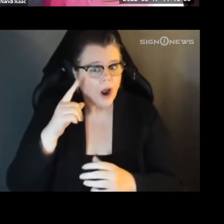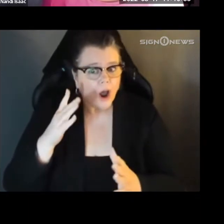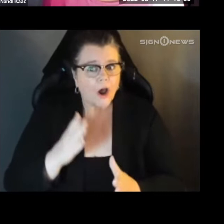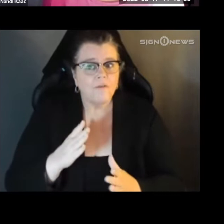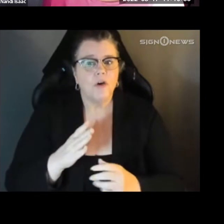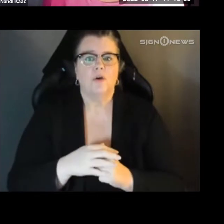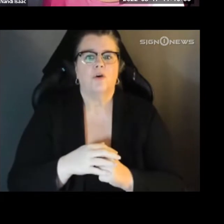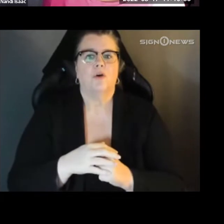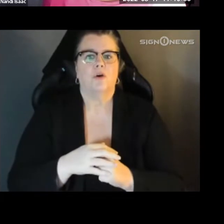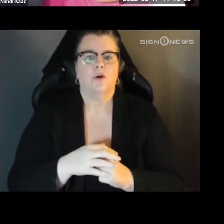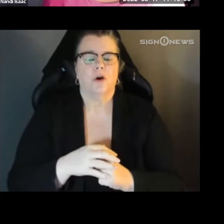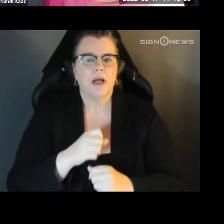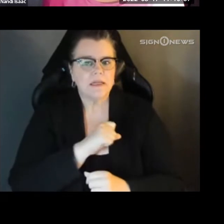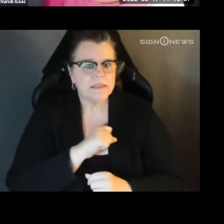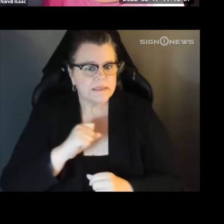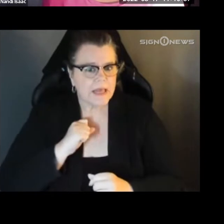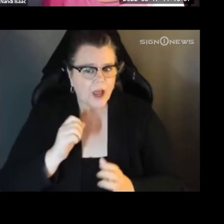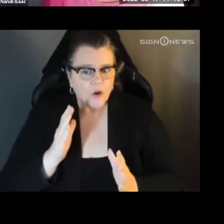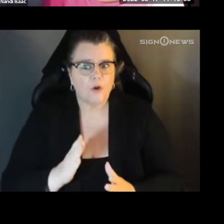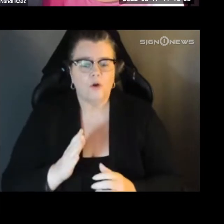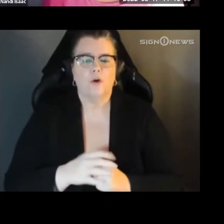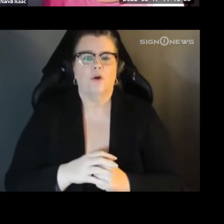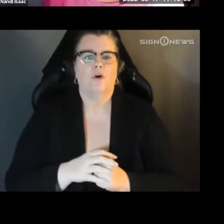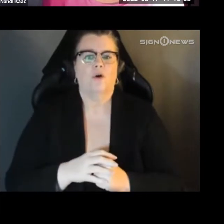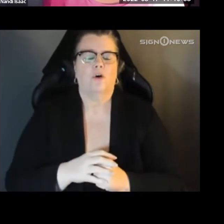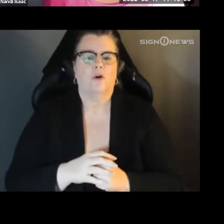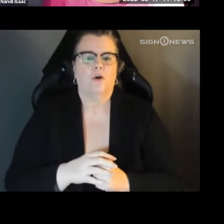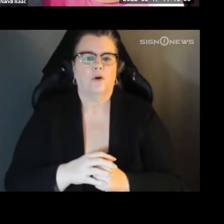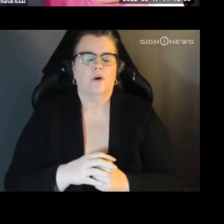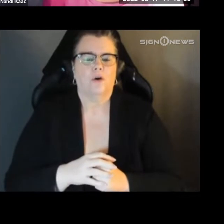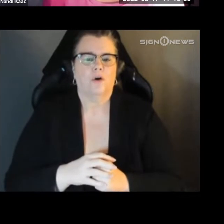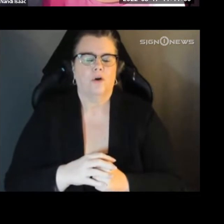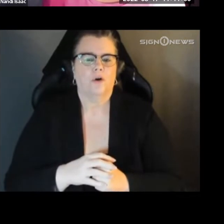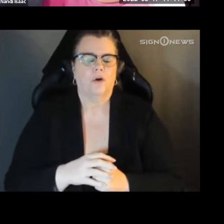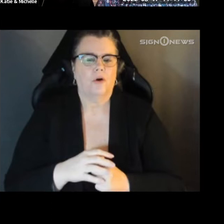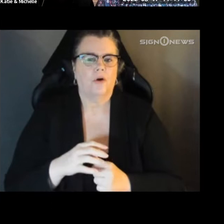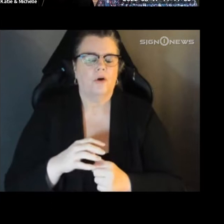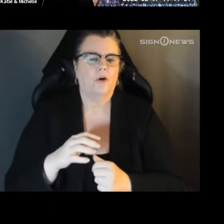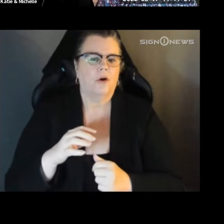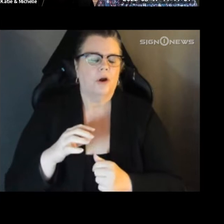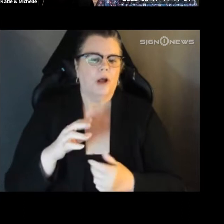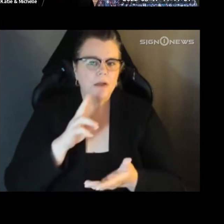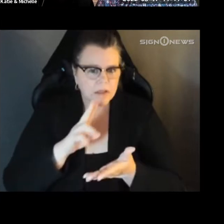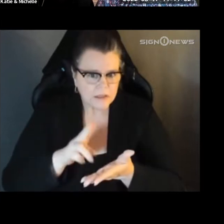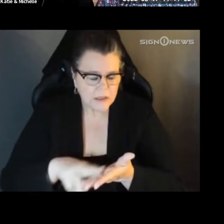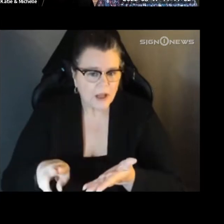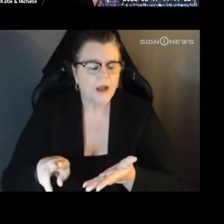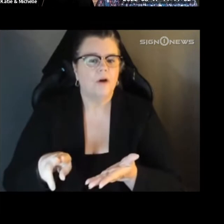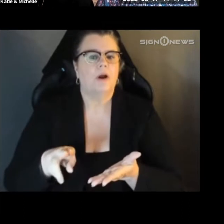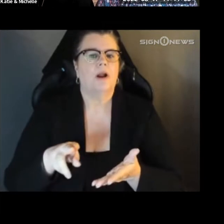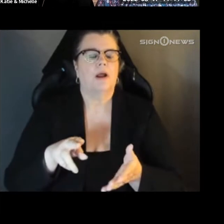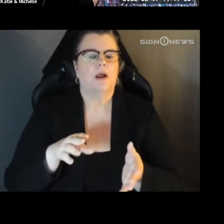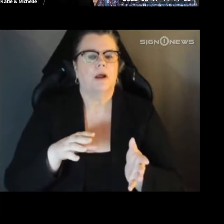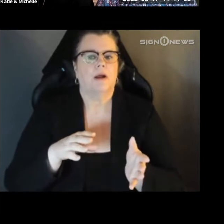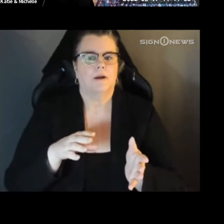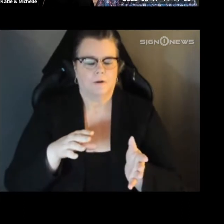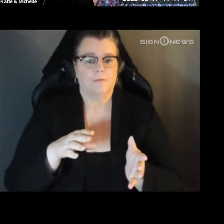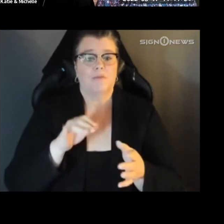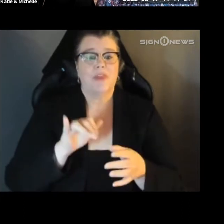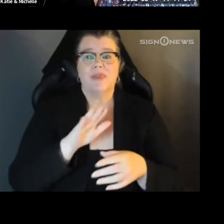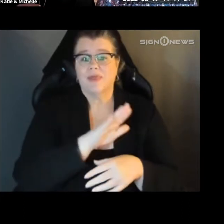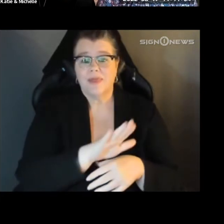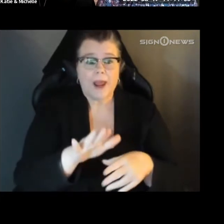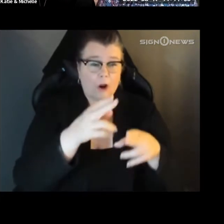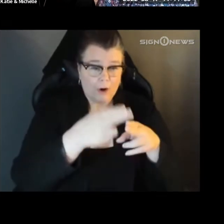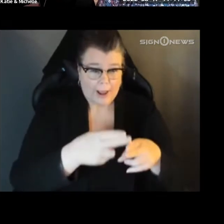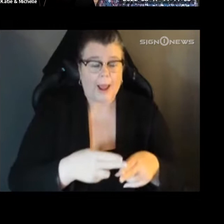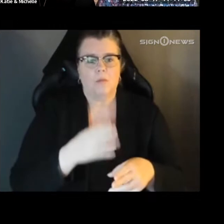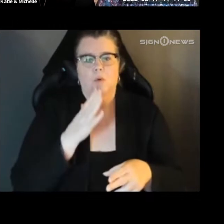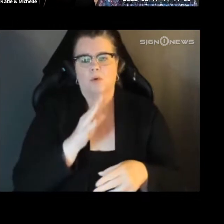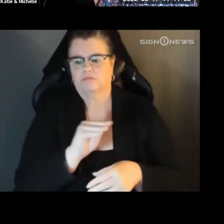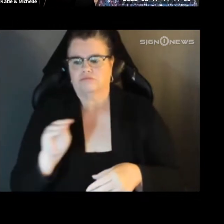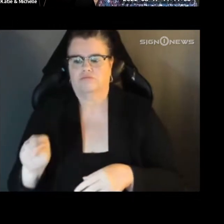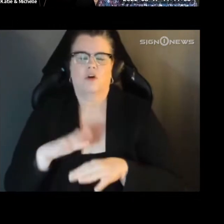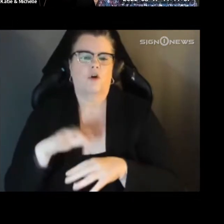that's right that's perfect so this slide gives you the overview of how many candidates for each